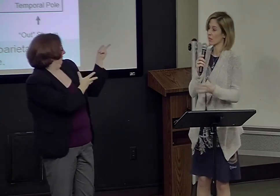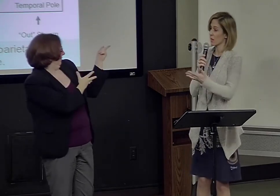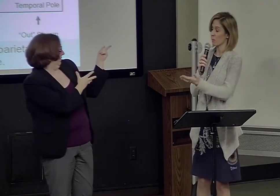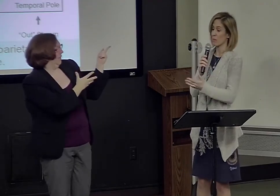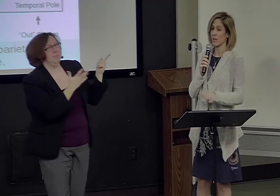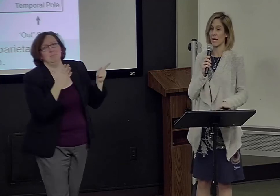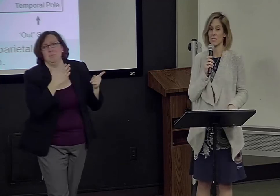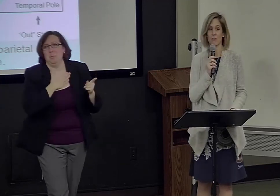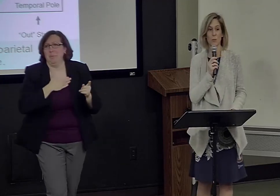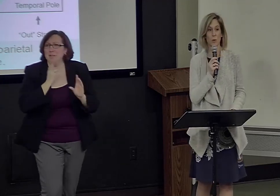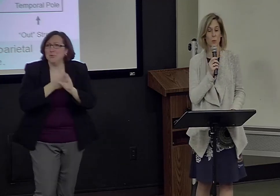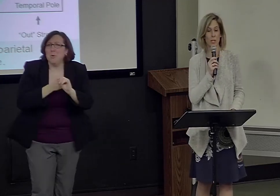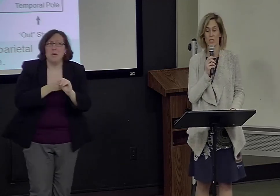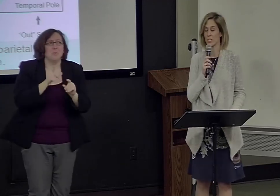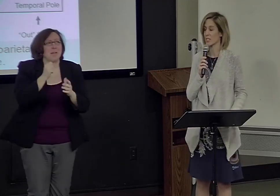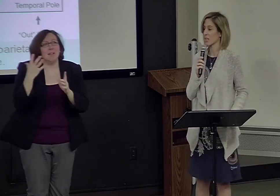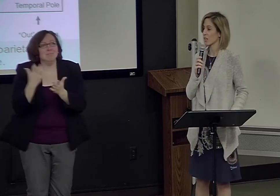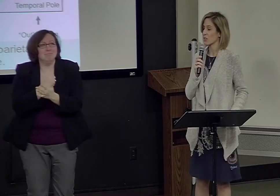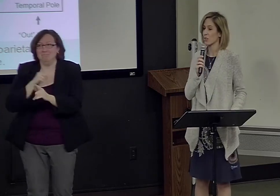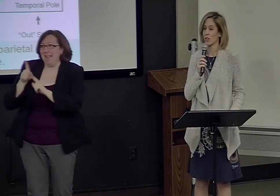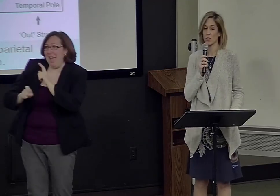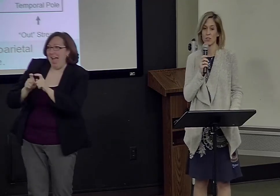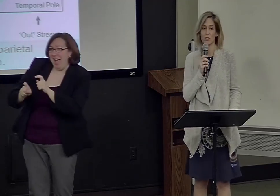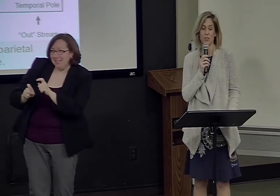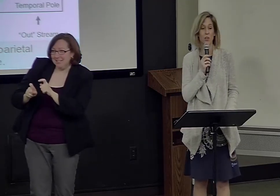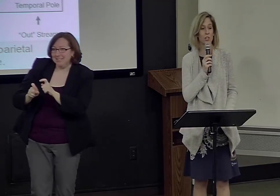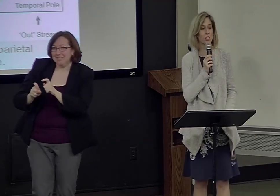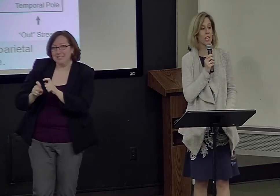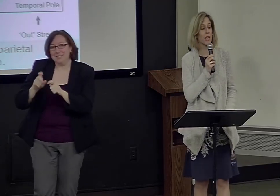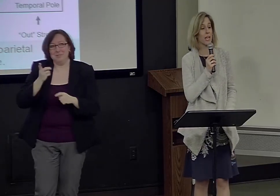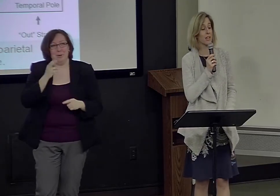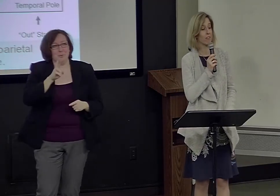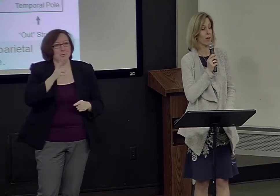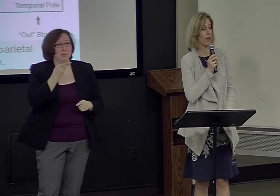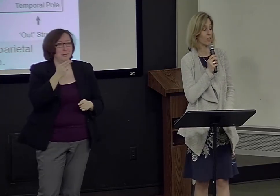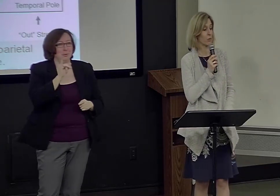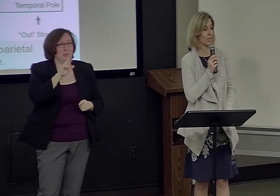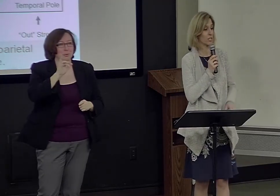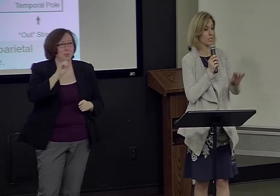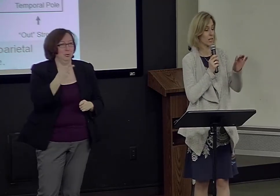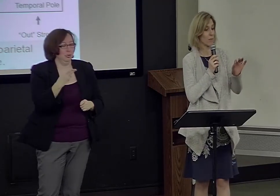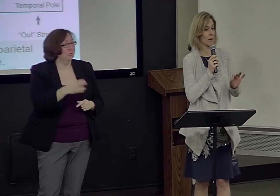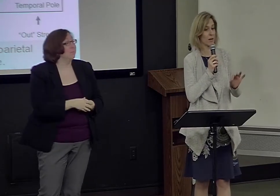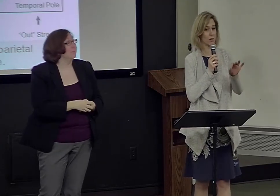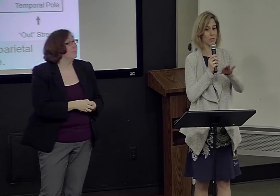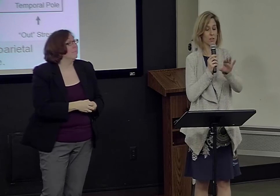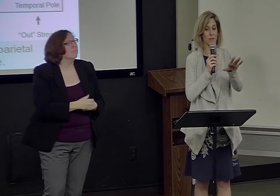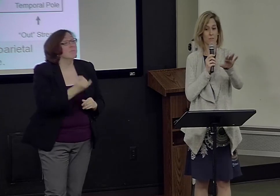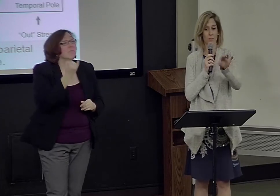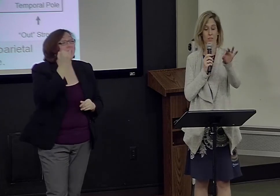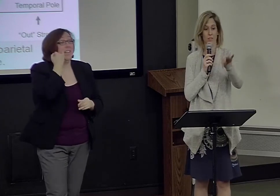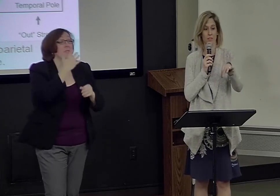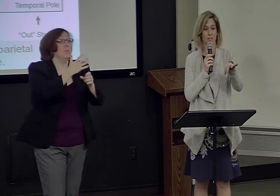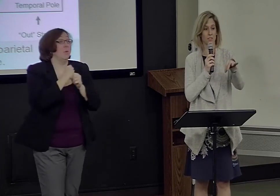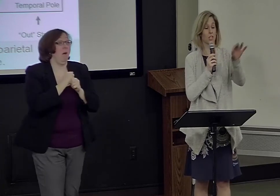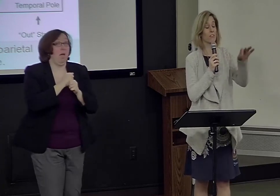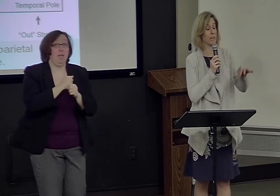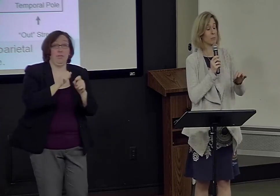and maybe ask a few more questions to Dr. Joy Hirsch. And if you have the questionnaire about, the survey,